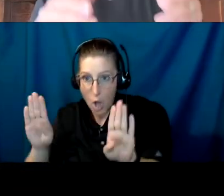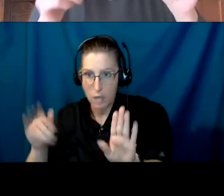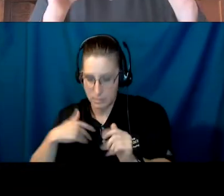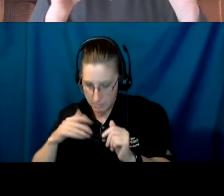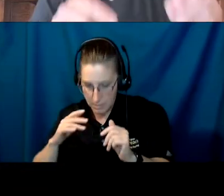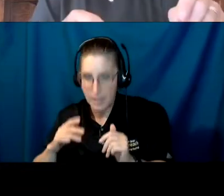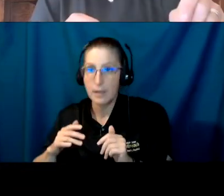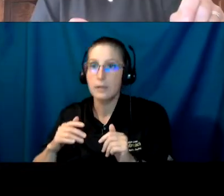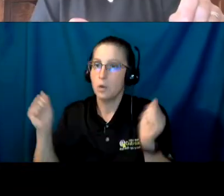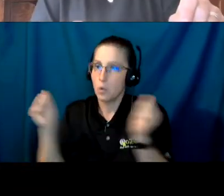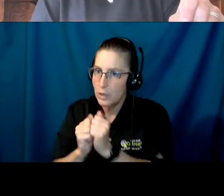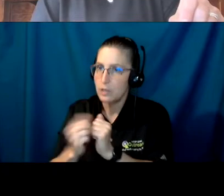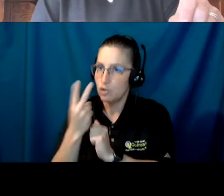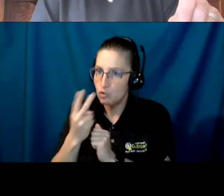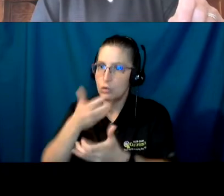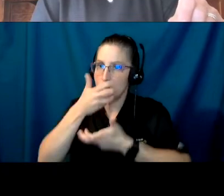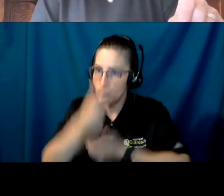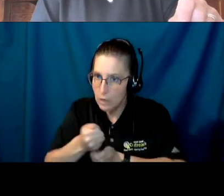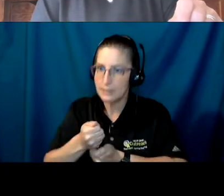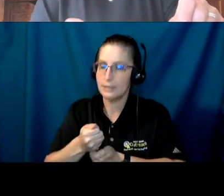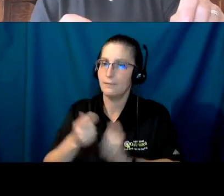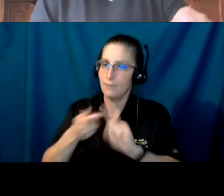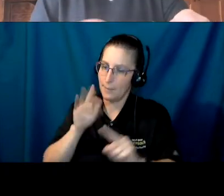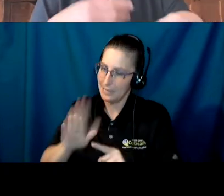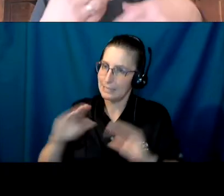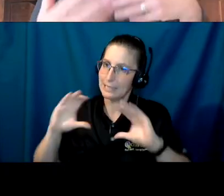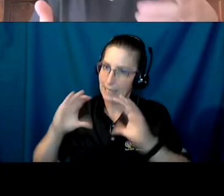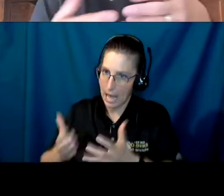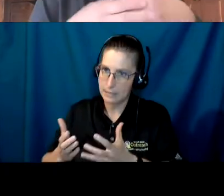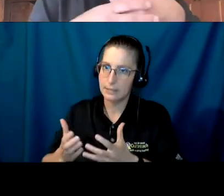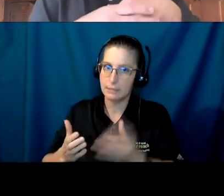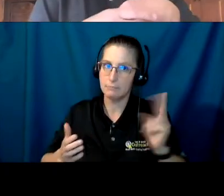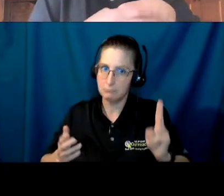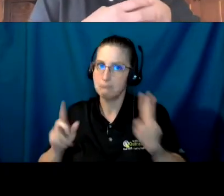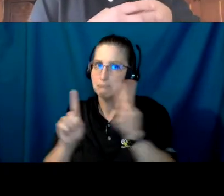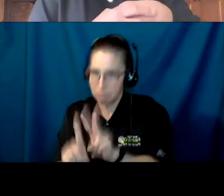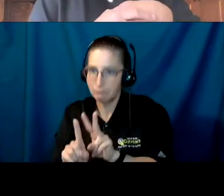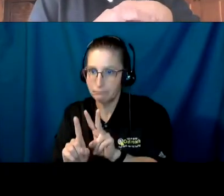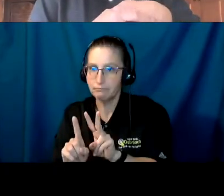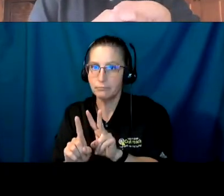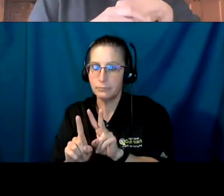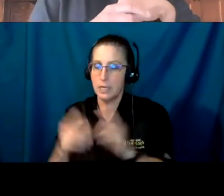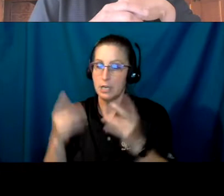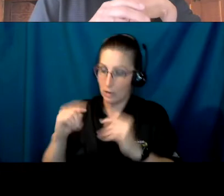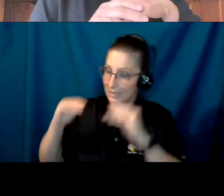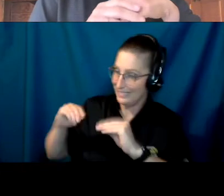just with 2 trusted peers from his classroom. And they are attempting to teach him to play